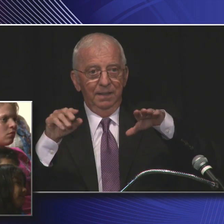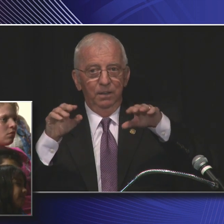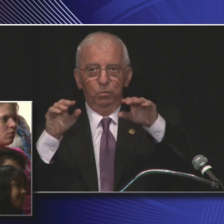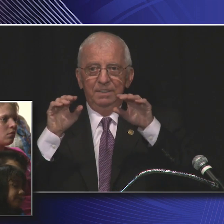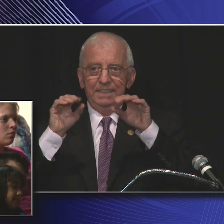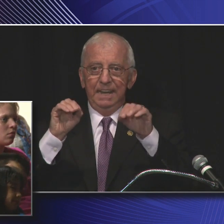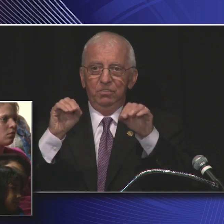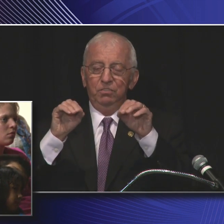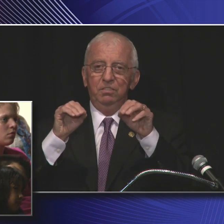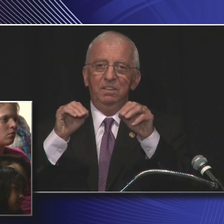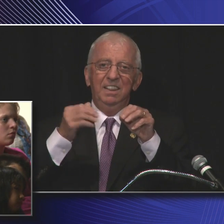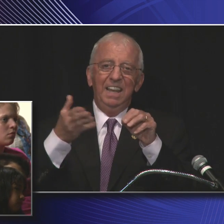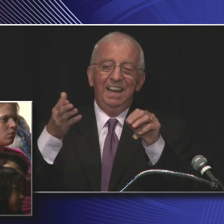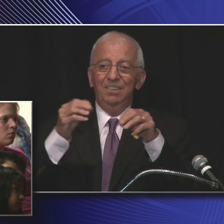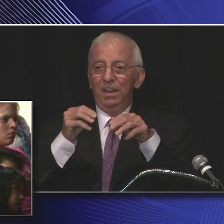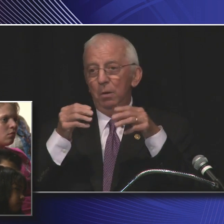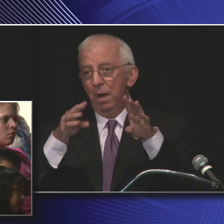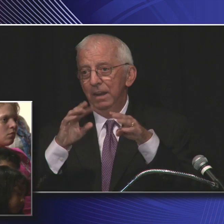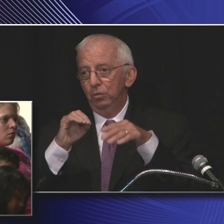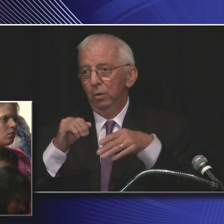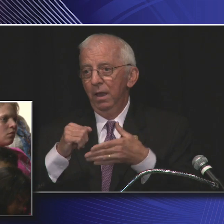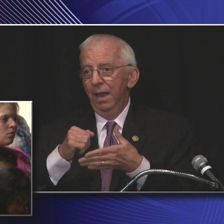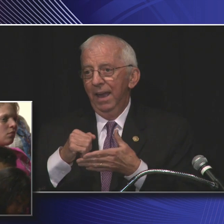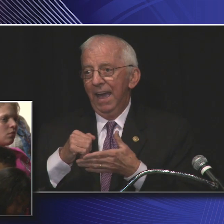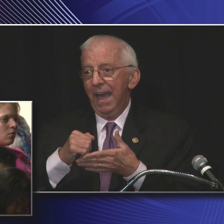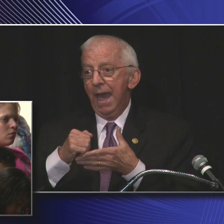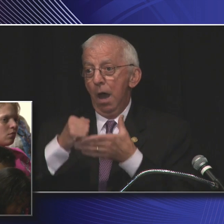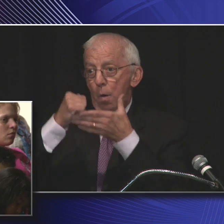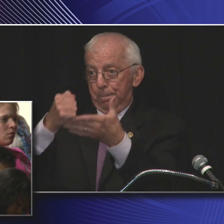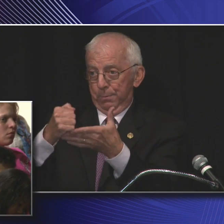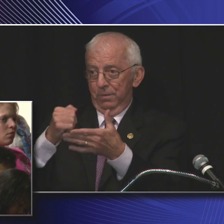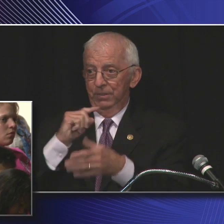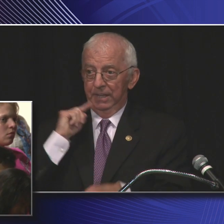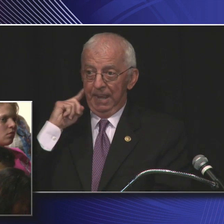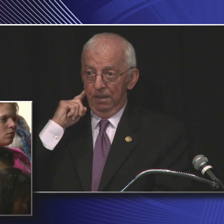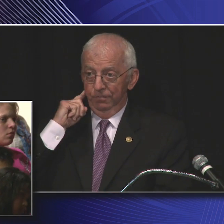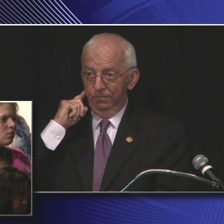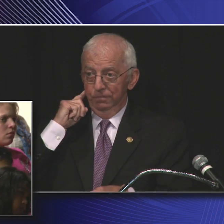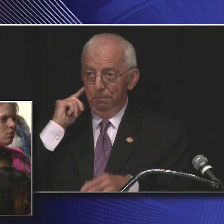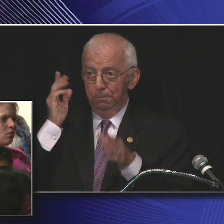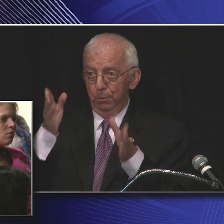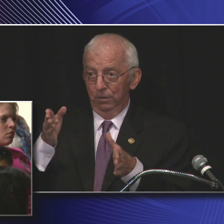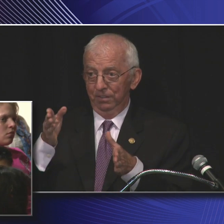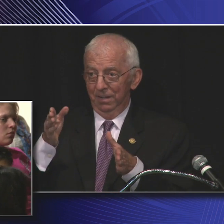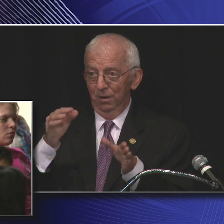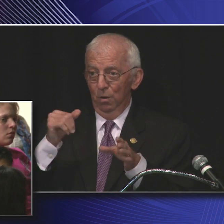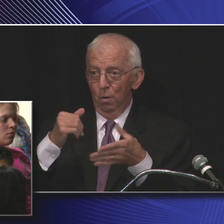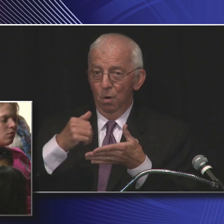Teach things in a way to help the deaf person,